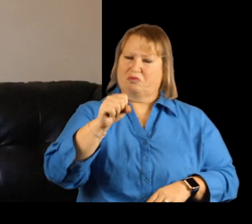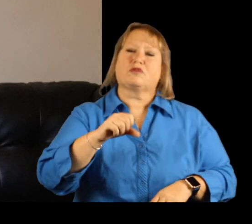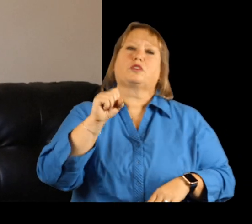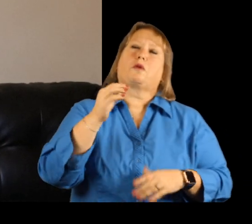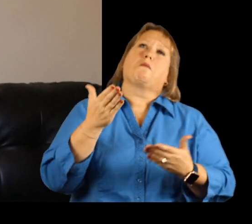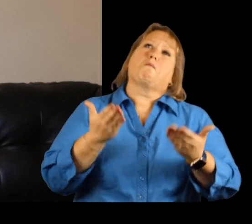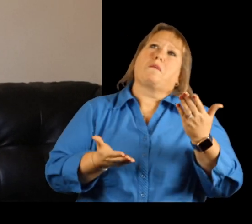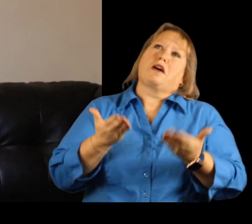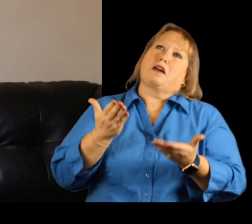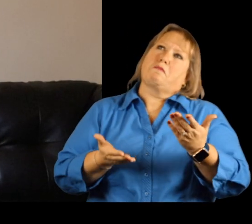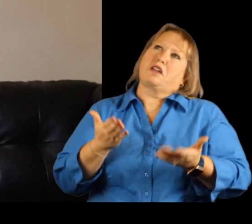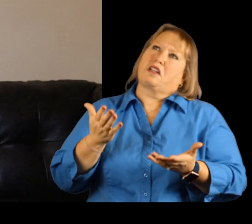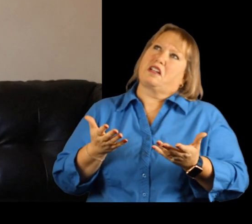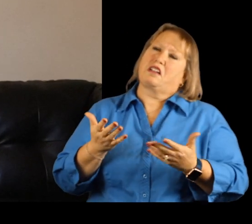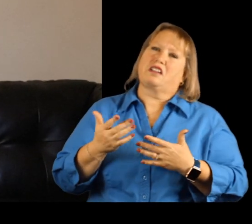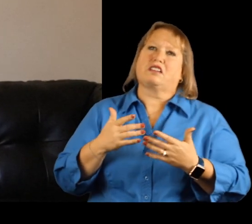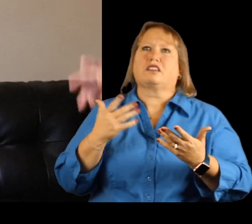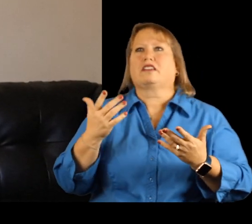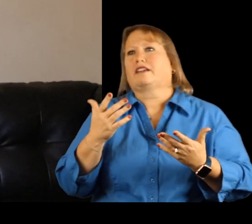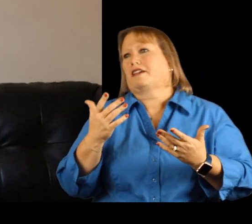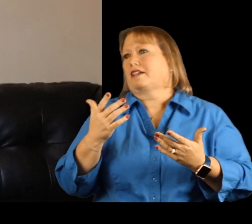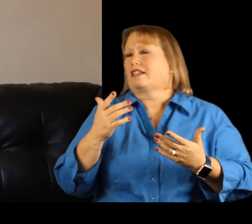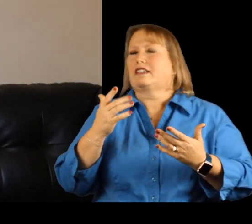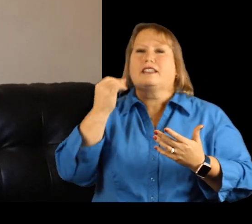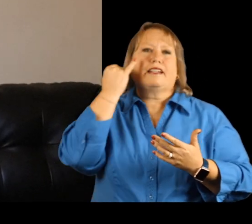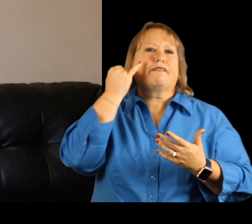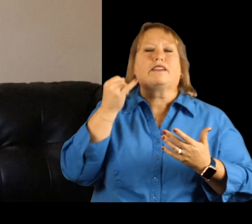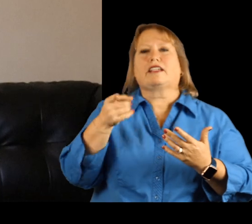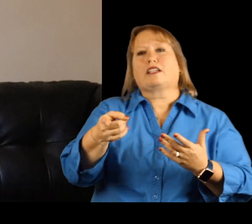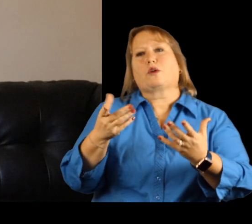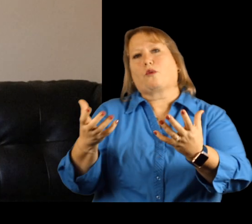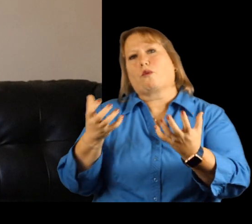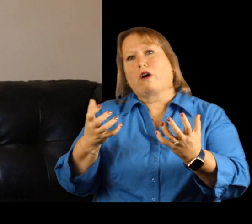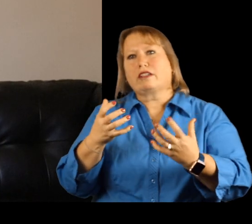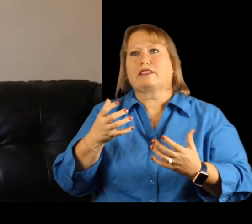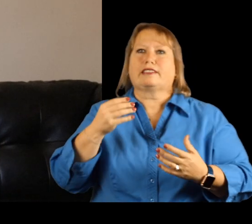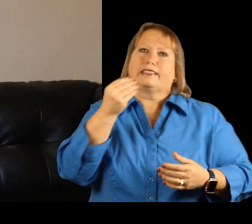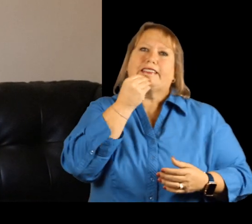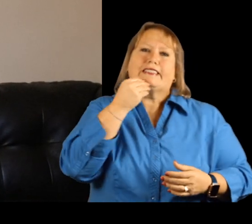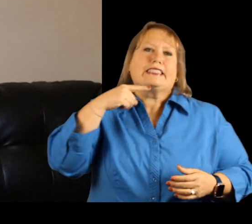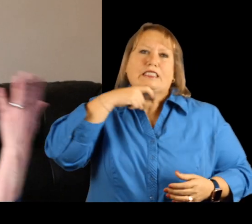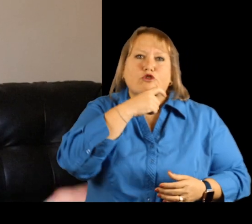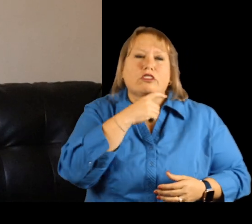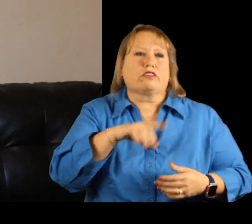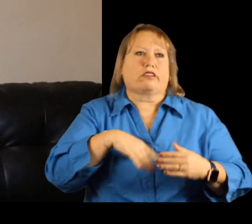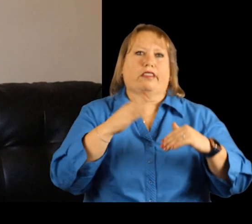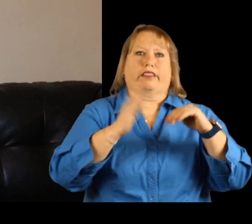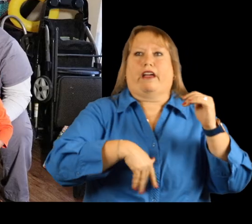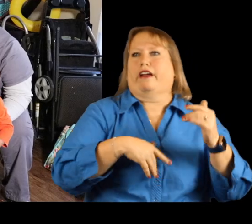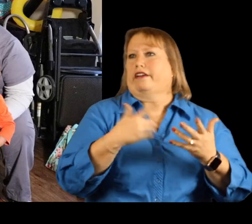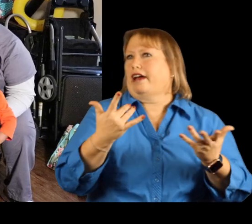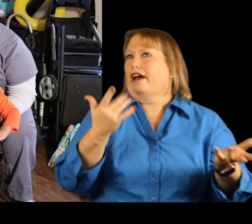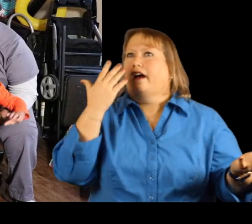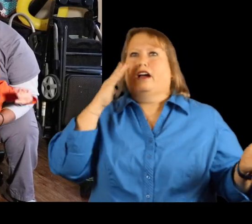So, like maybe during the feeding routine knowing that he wants cereal rather than...